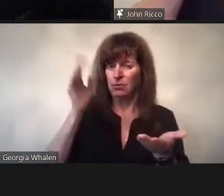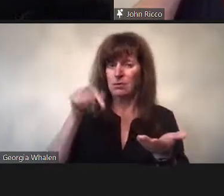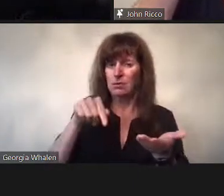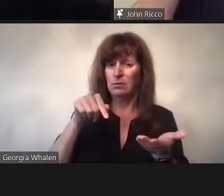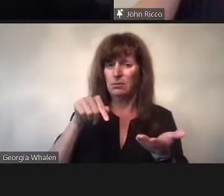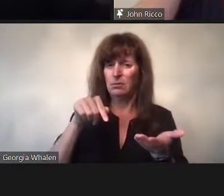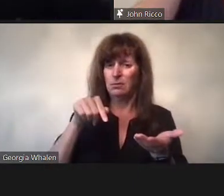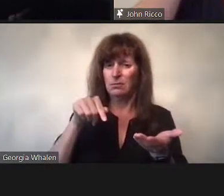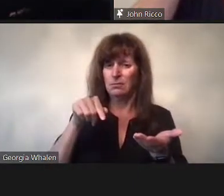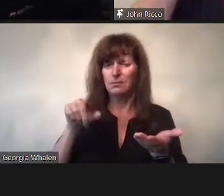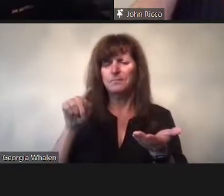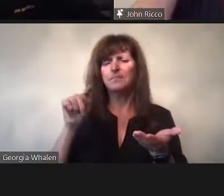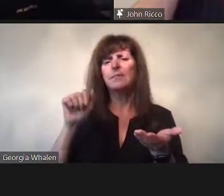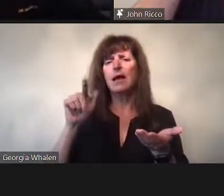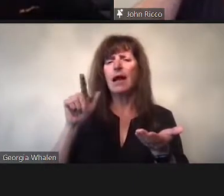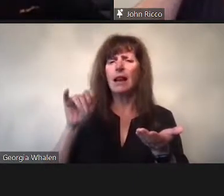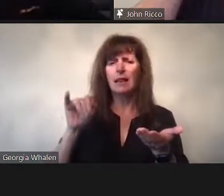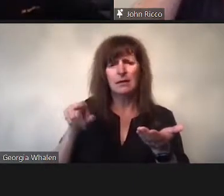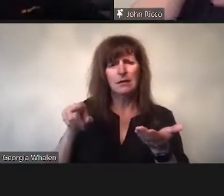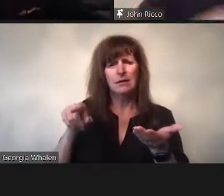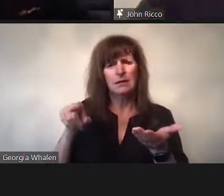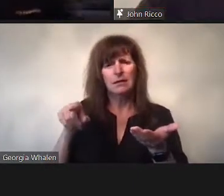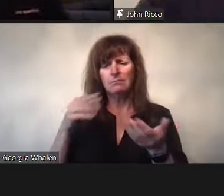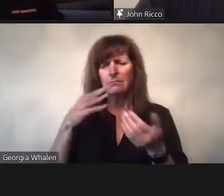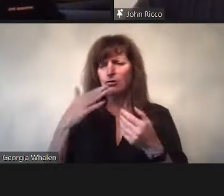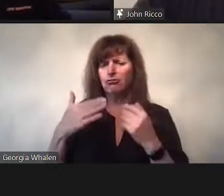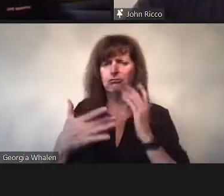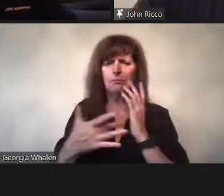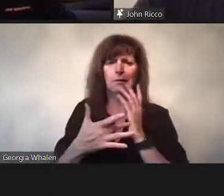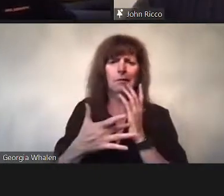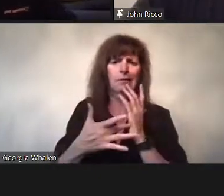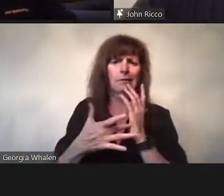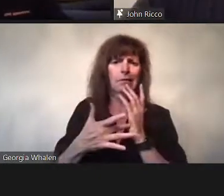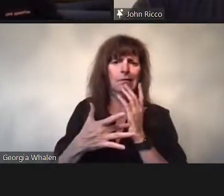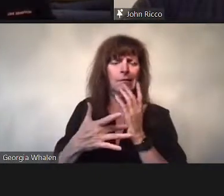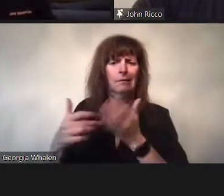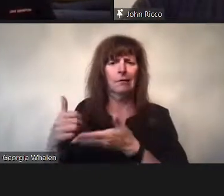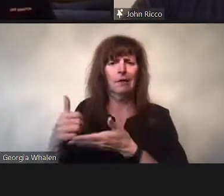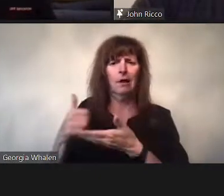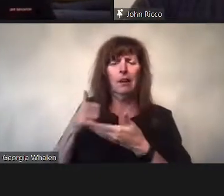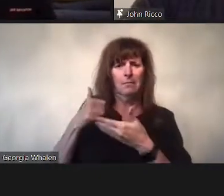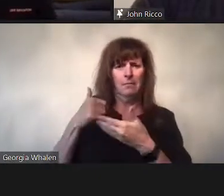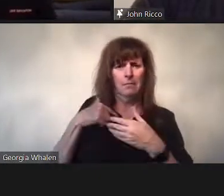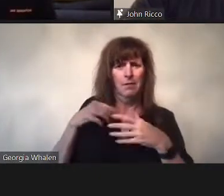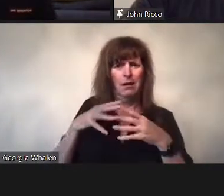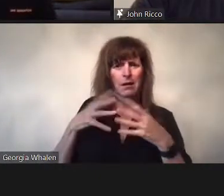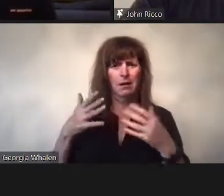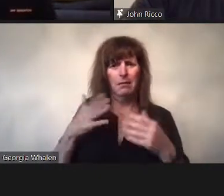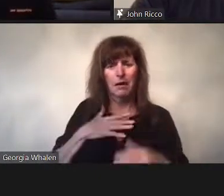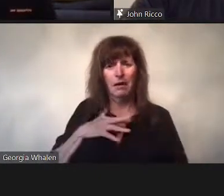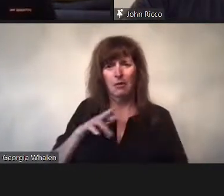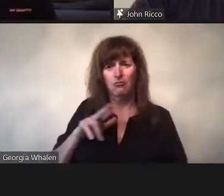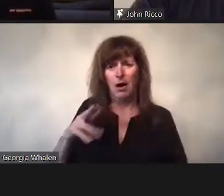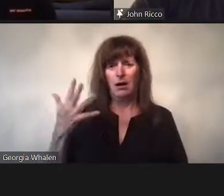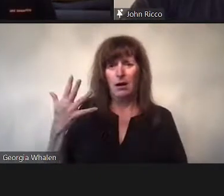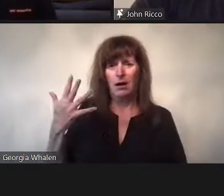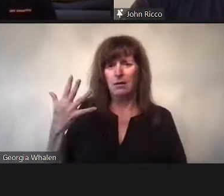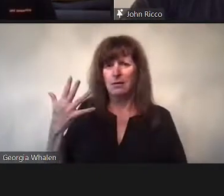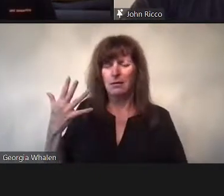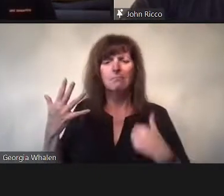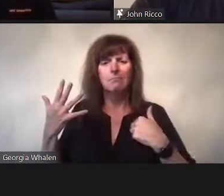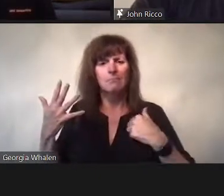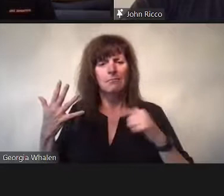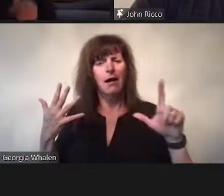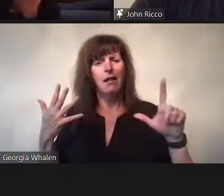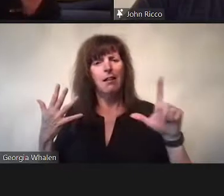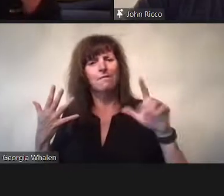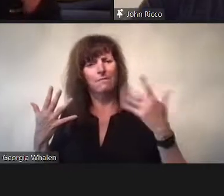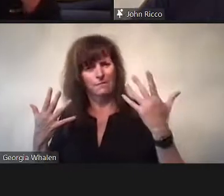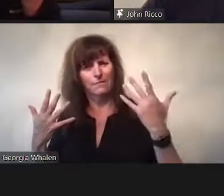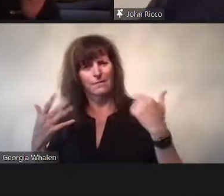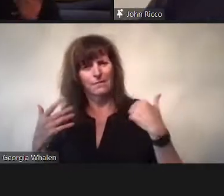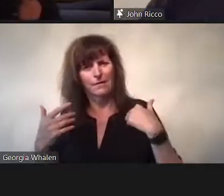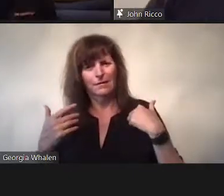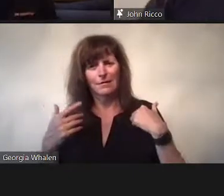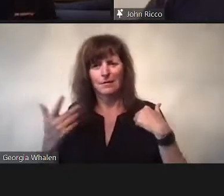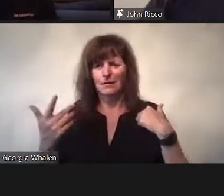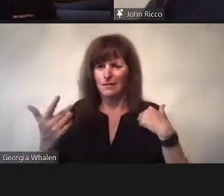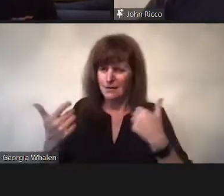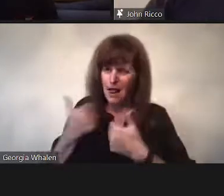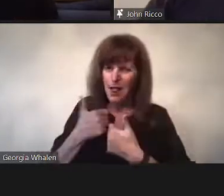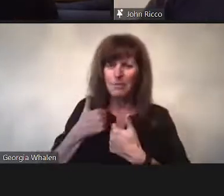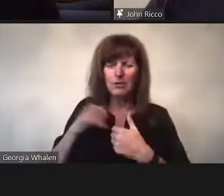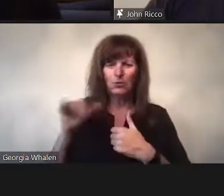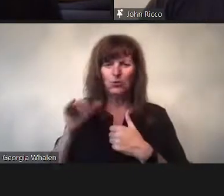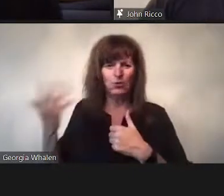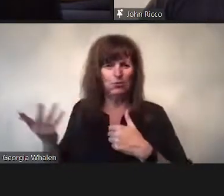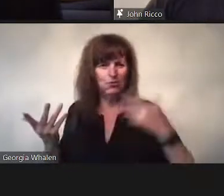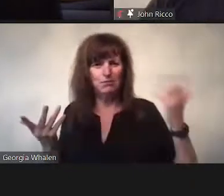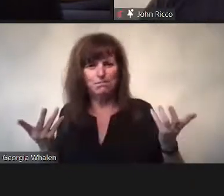I want to thank the access team for their dedication.